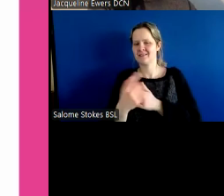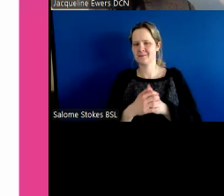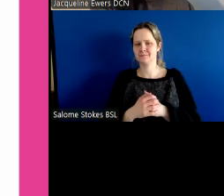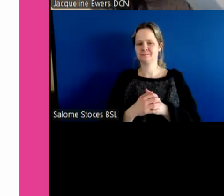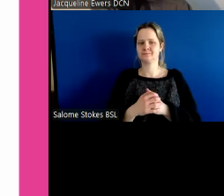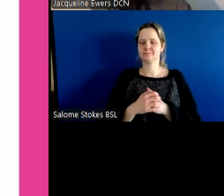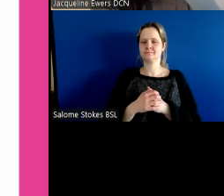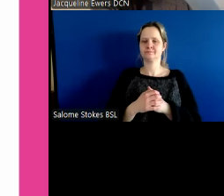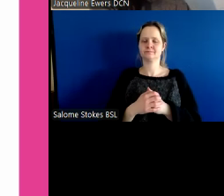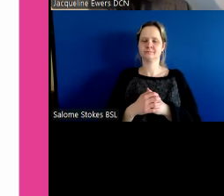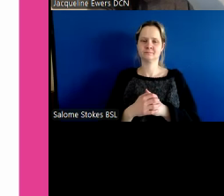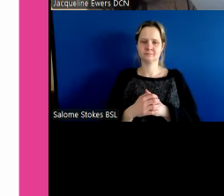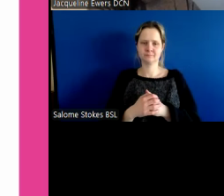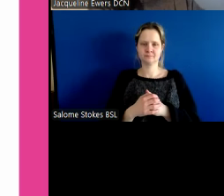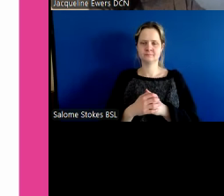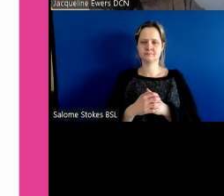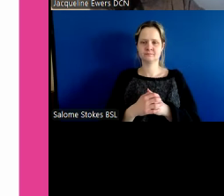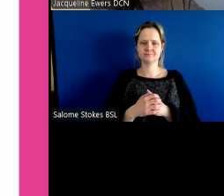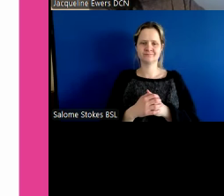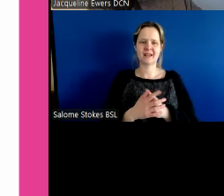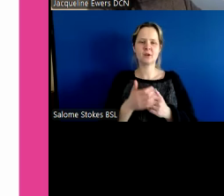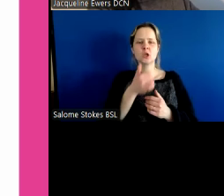The advantage of using the soft opt-in